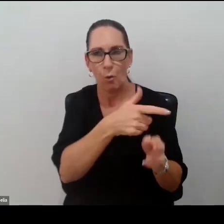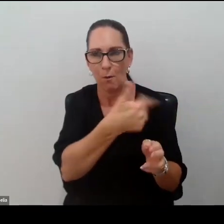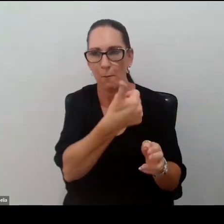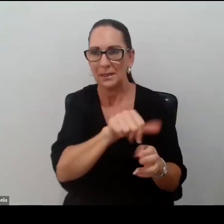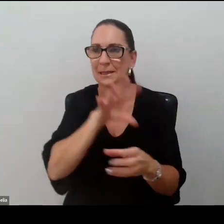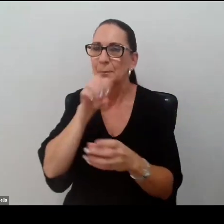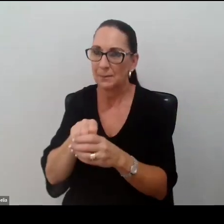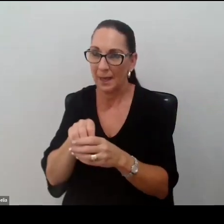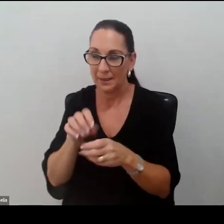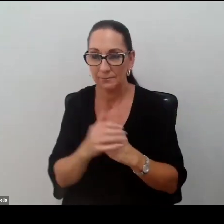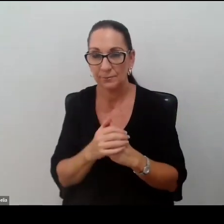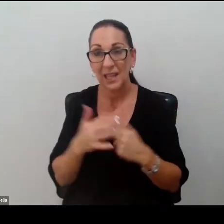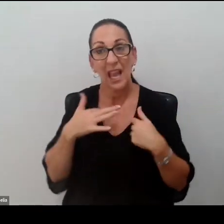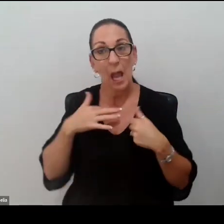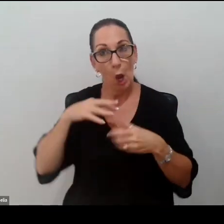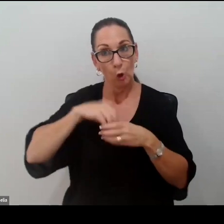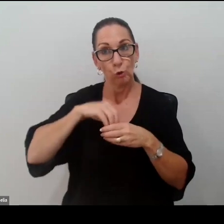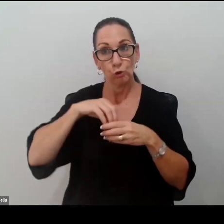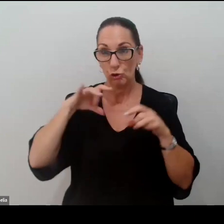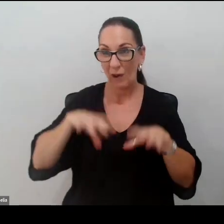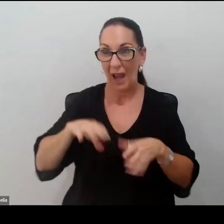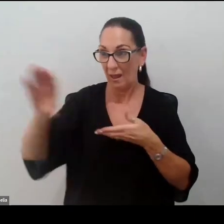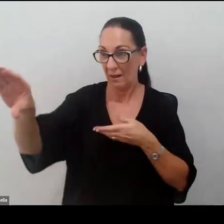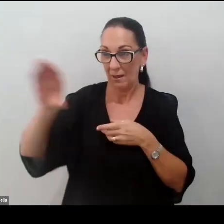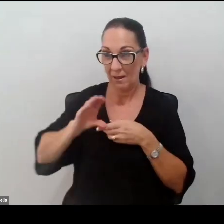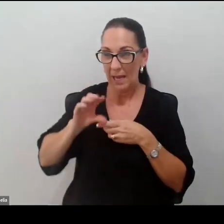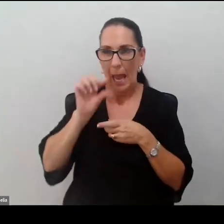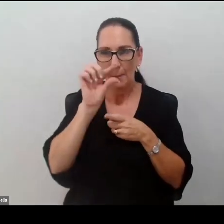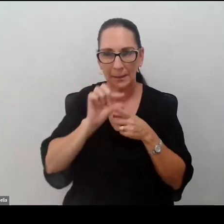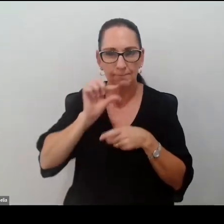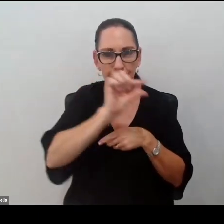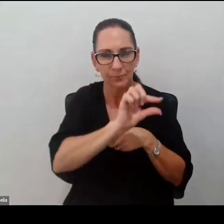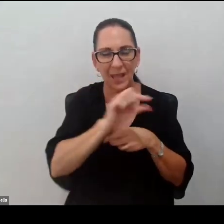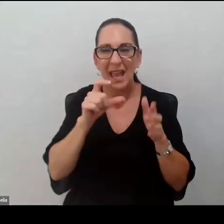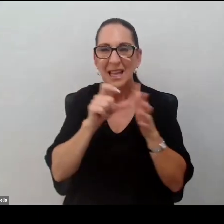to use a little bit of that money to invest in a rapid desktop data review of people with